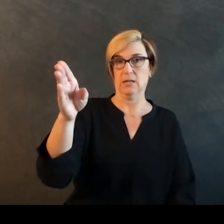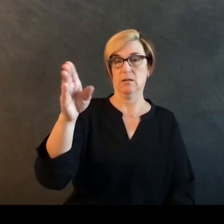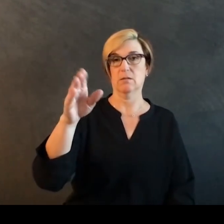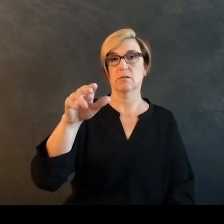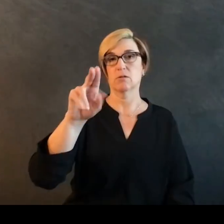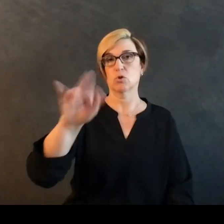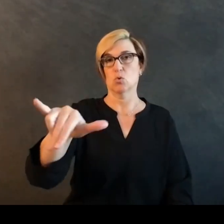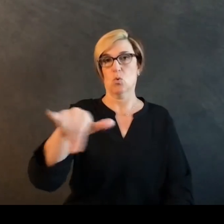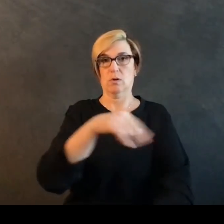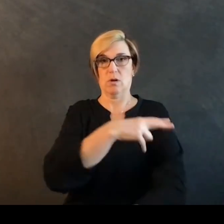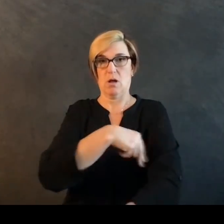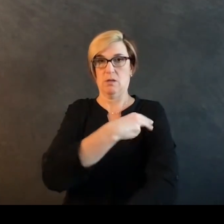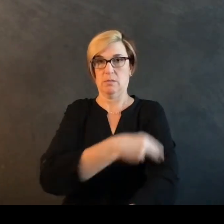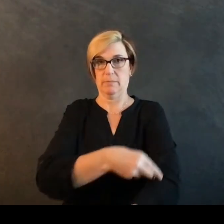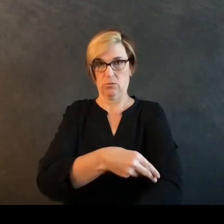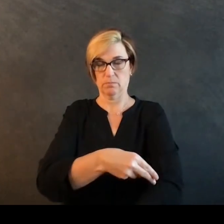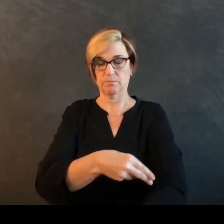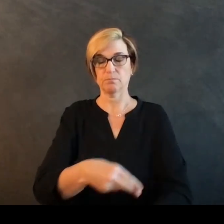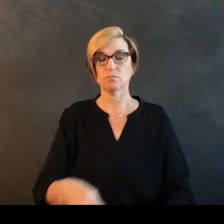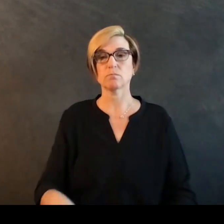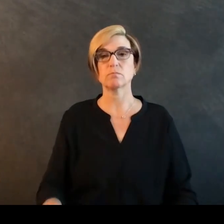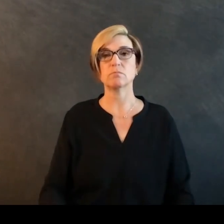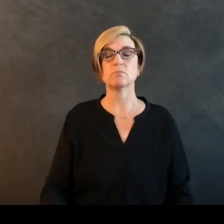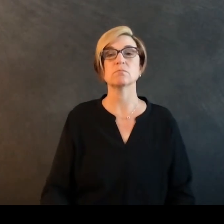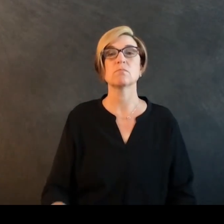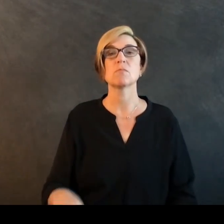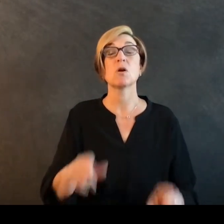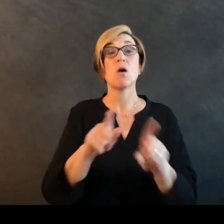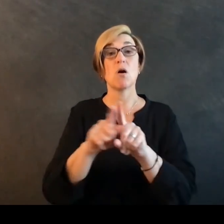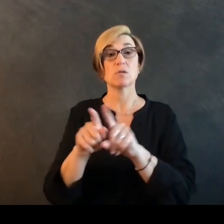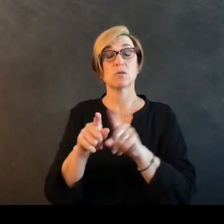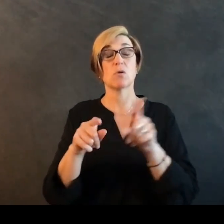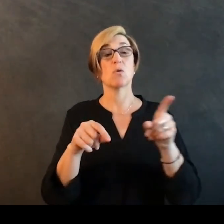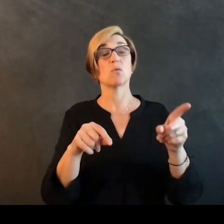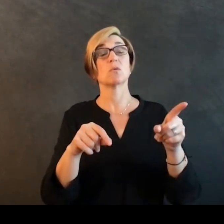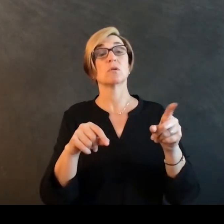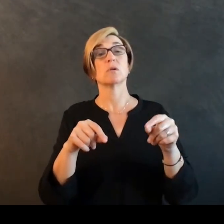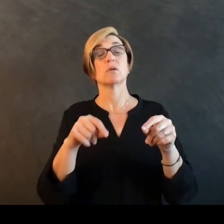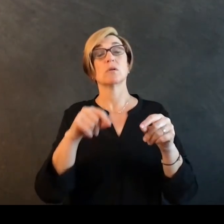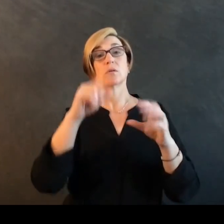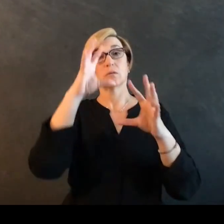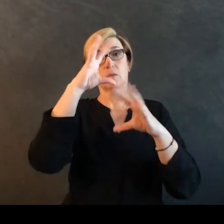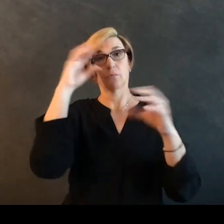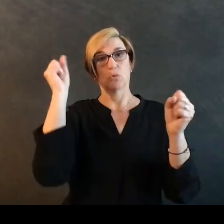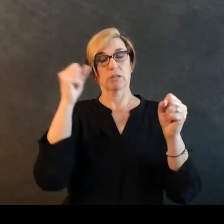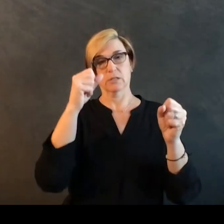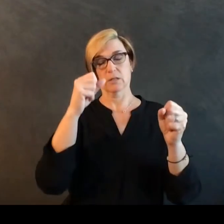moment and also the president took the unprecedented step to direct the